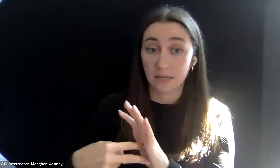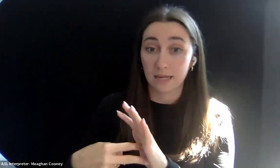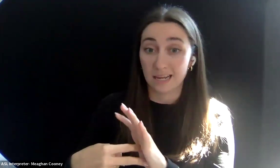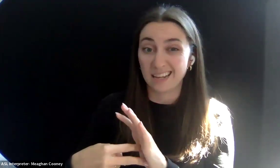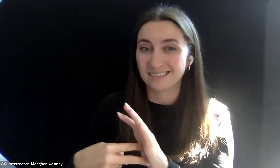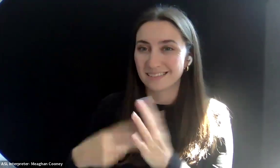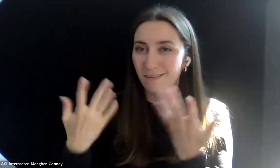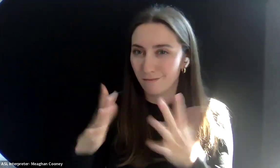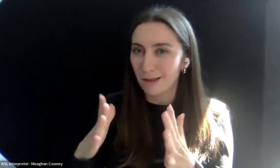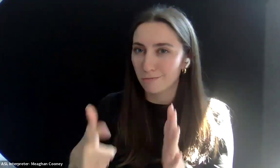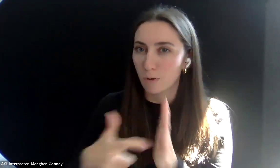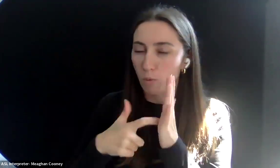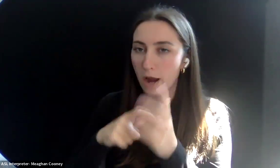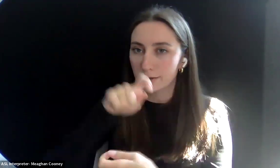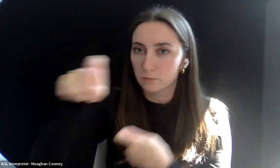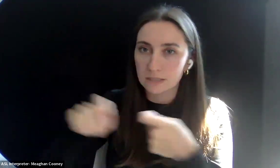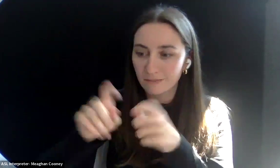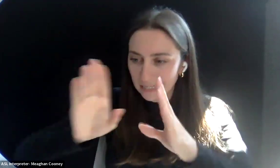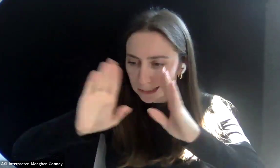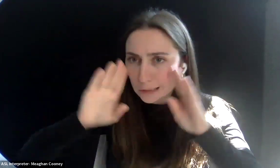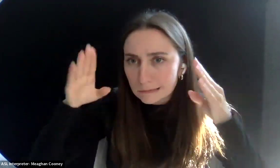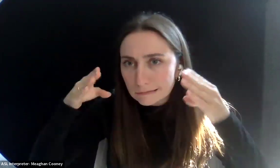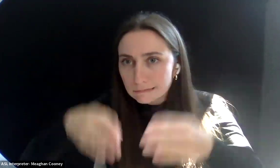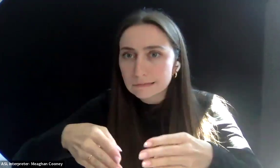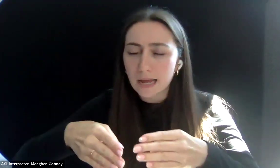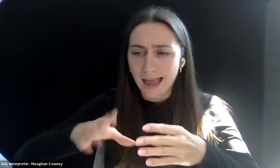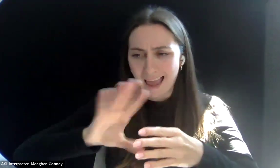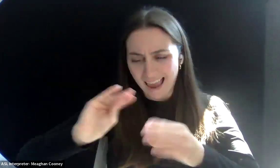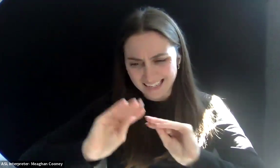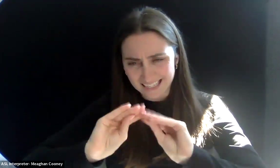attention and and clear mitigation for additional tree